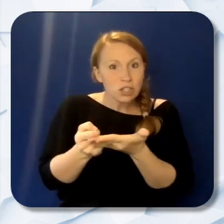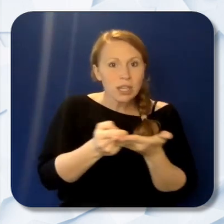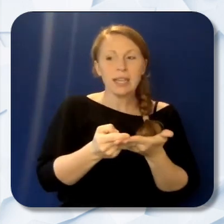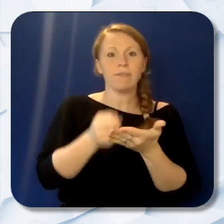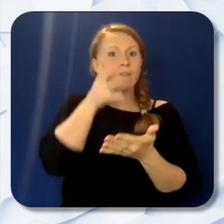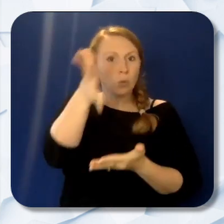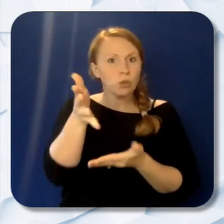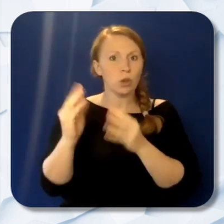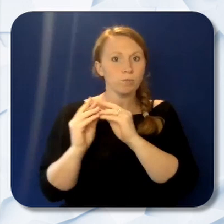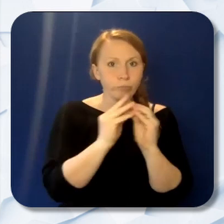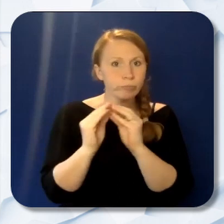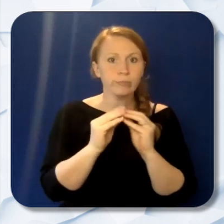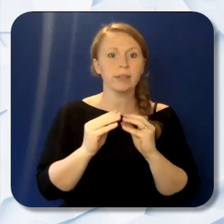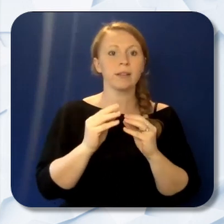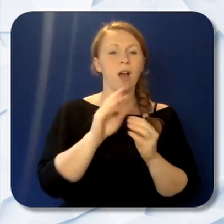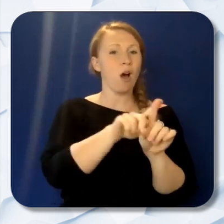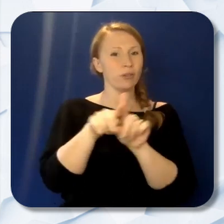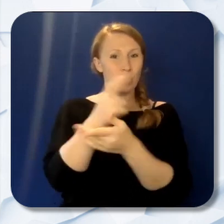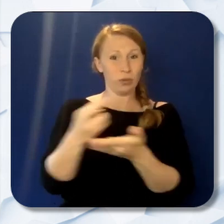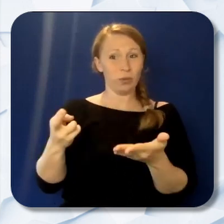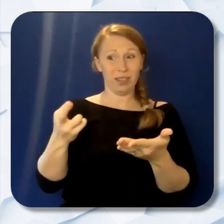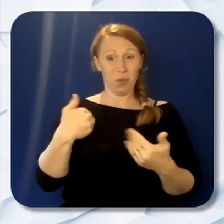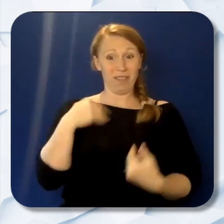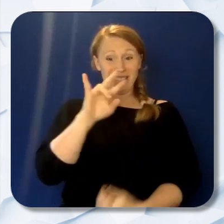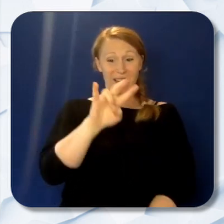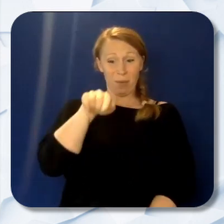like the seven point, nine billion dollars that schools are receiving as we speak,